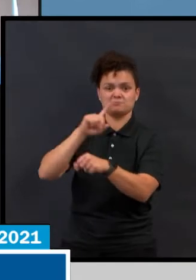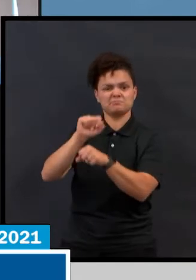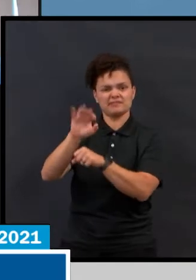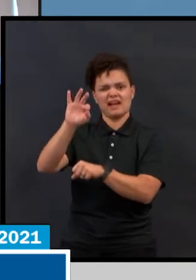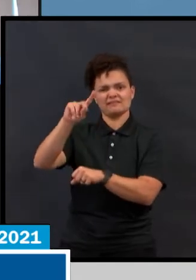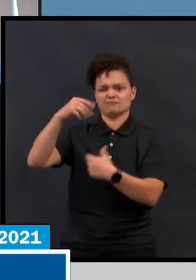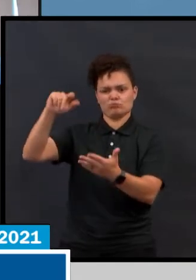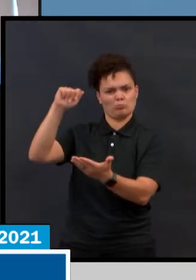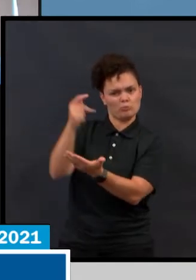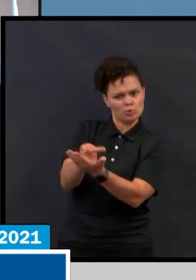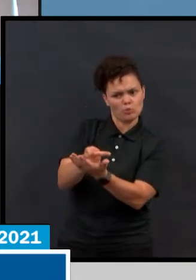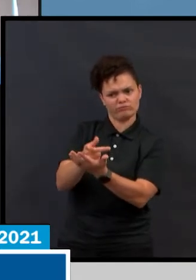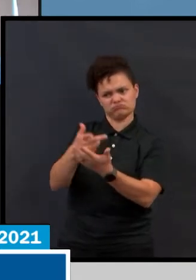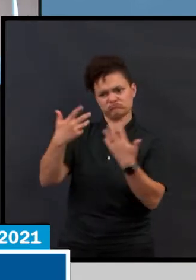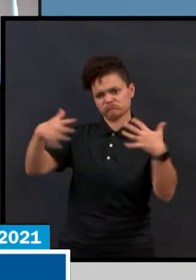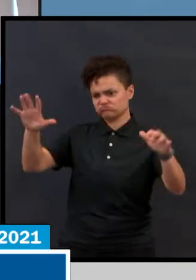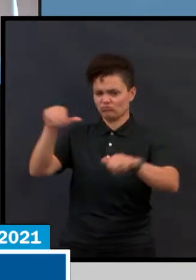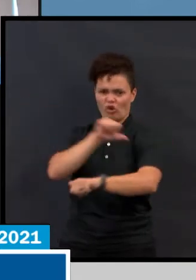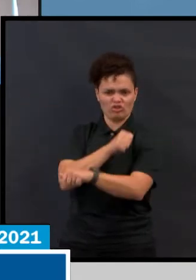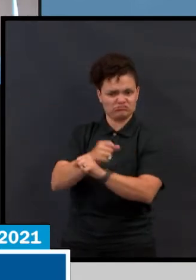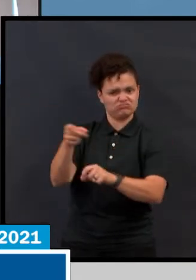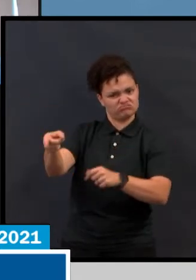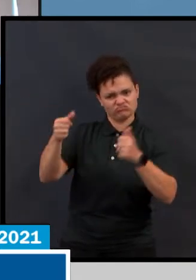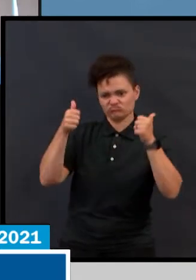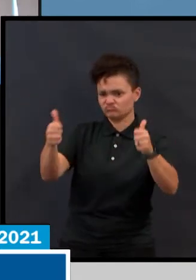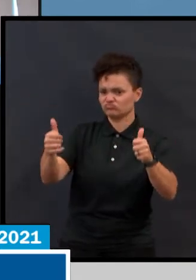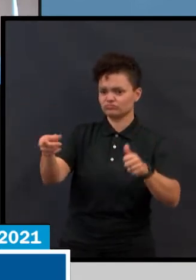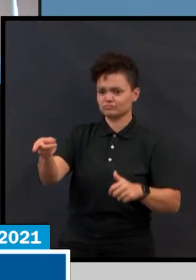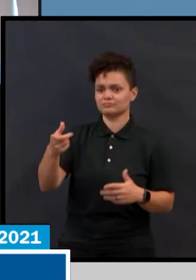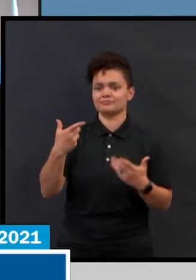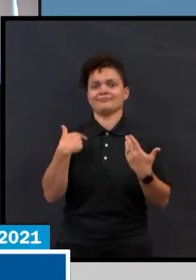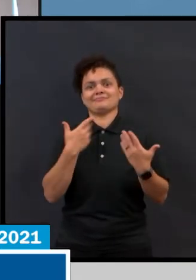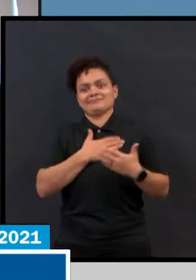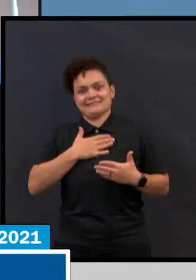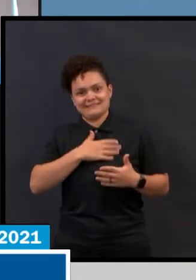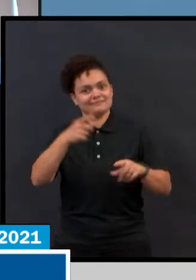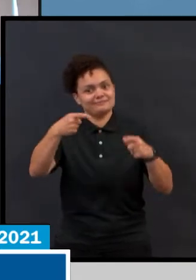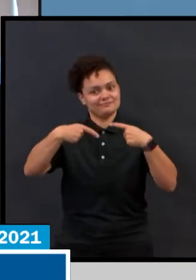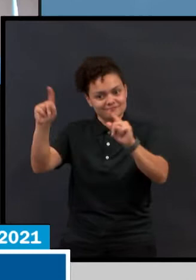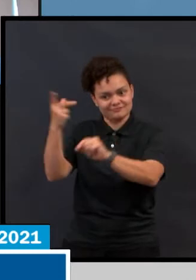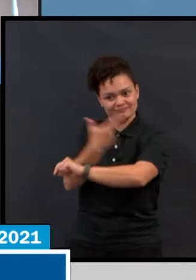we appreciate that um that that's what's gonna control this let's take a look at the next slide